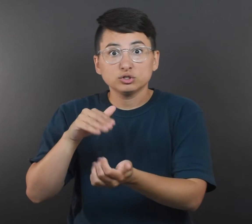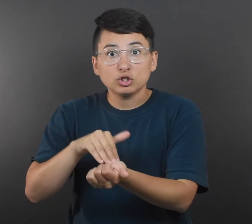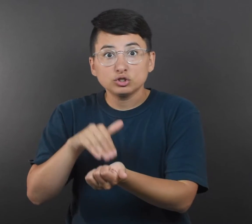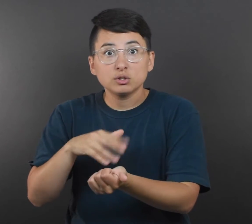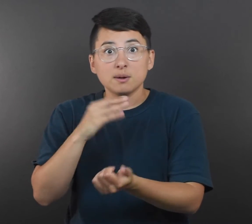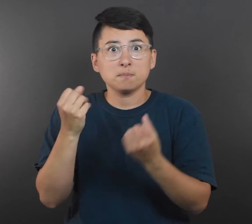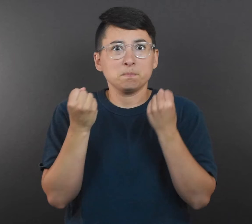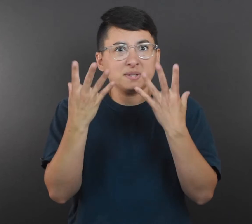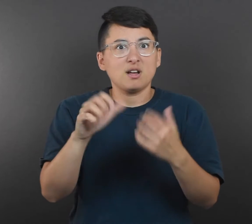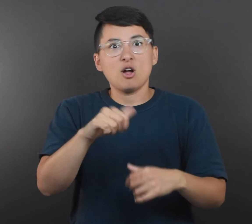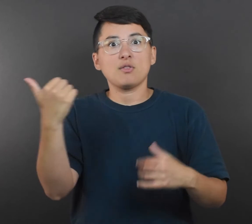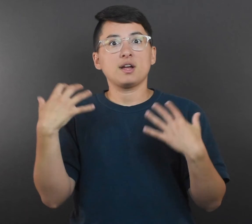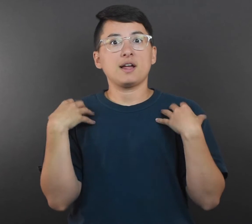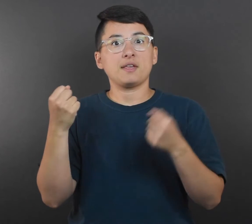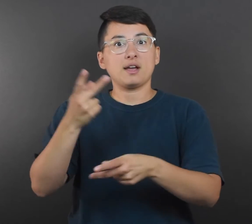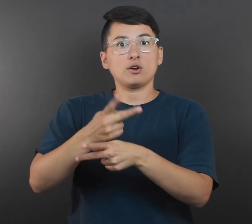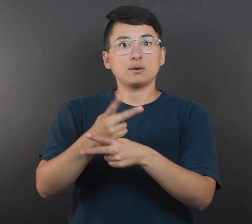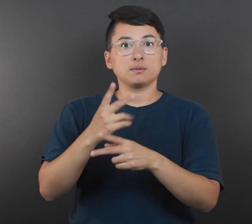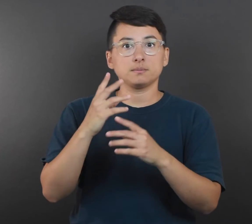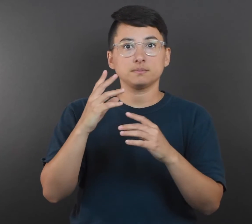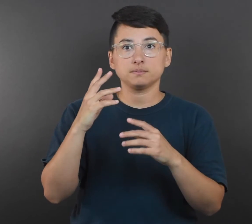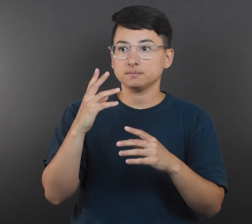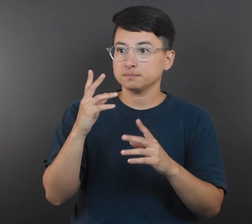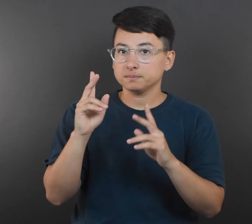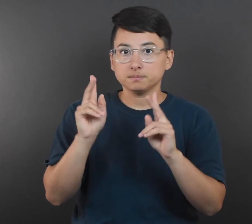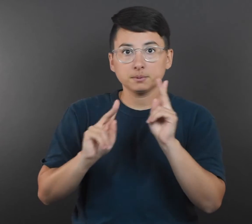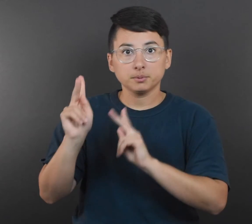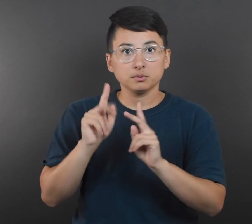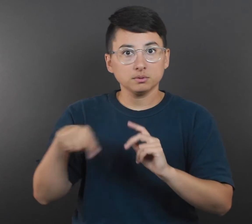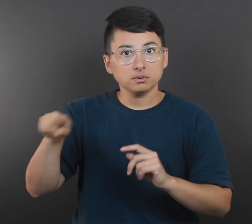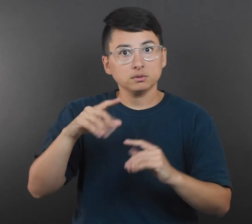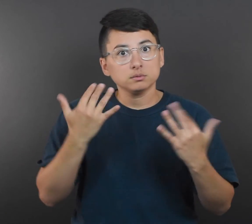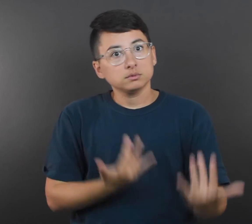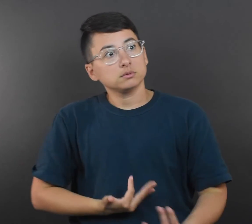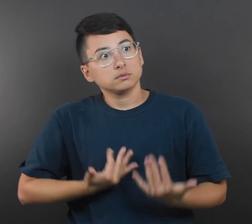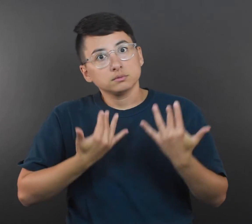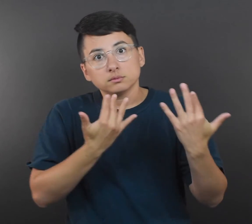the University of Minnesota and pediatrician at Community-University Health Care Center.